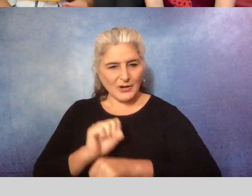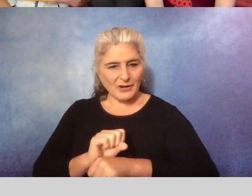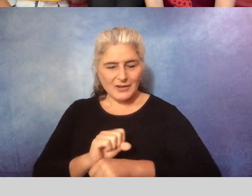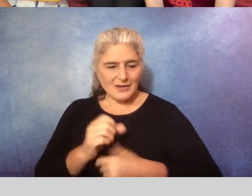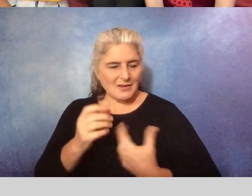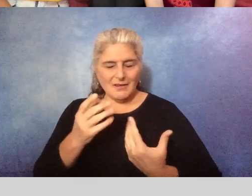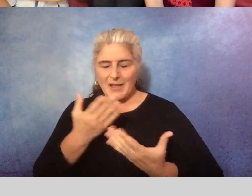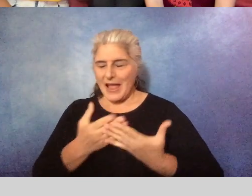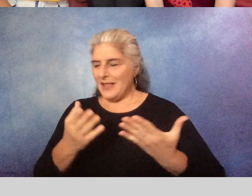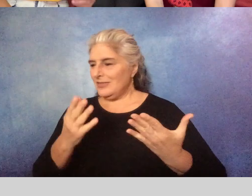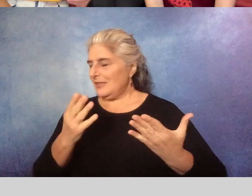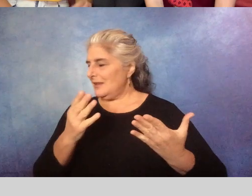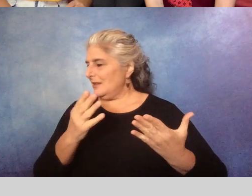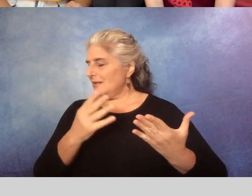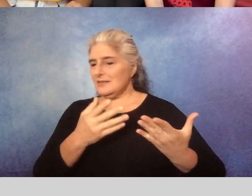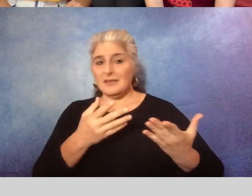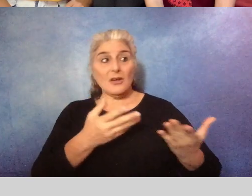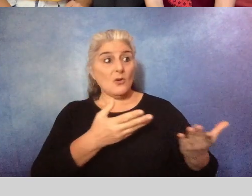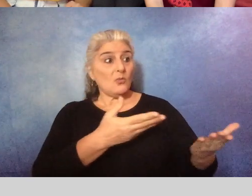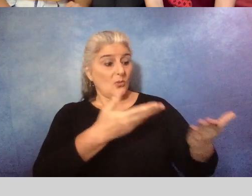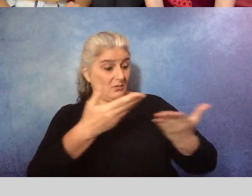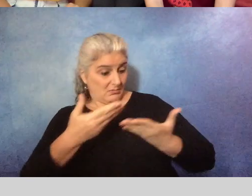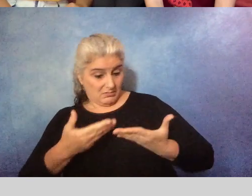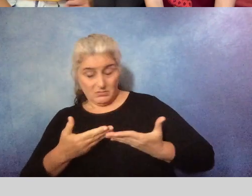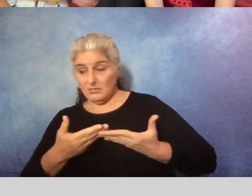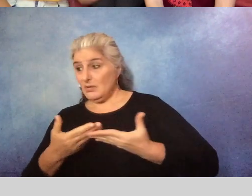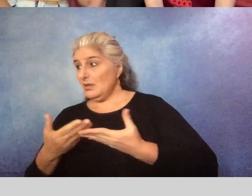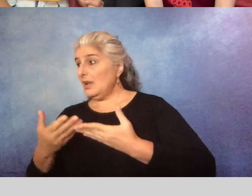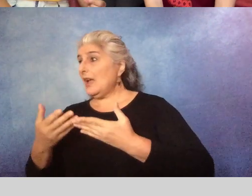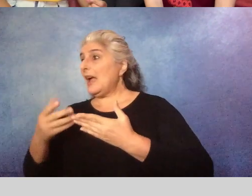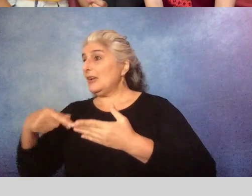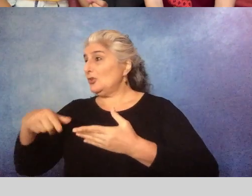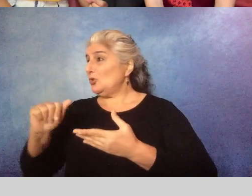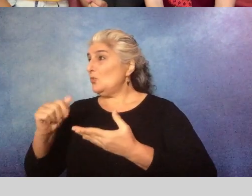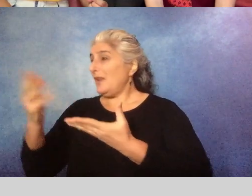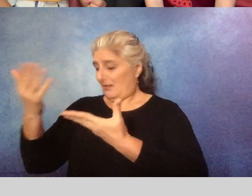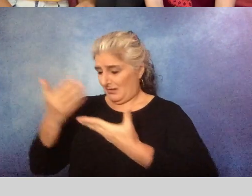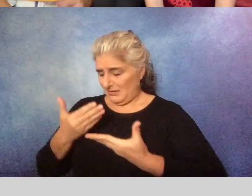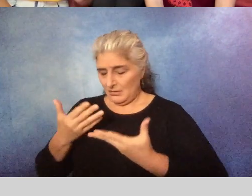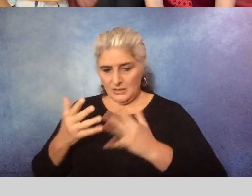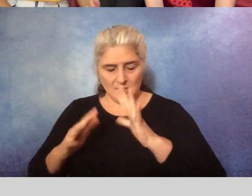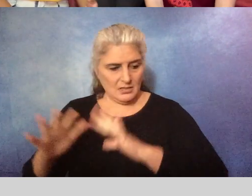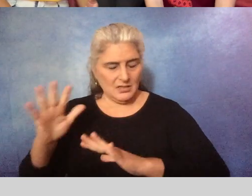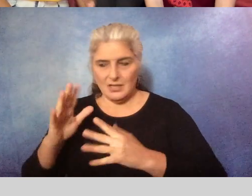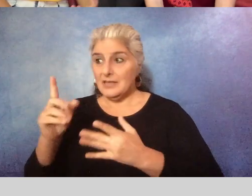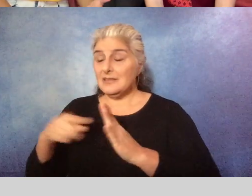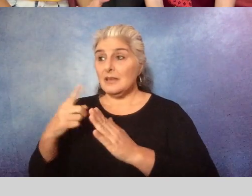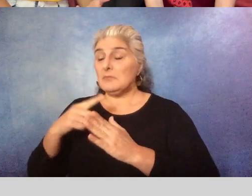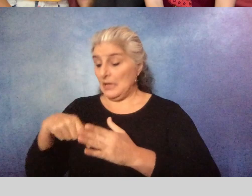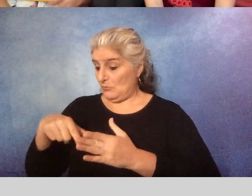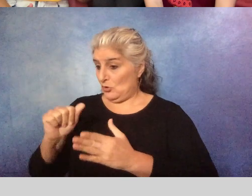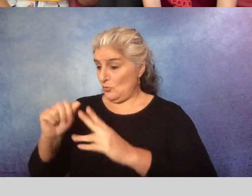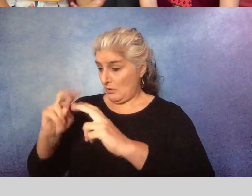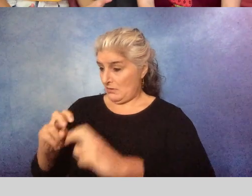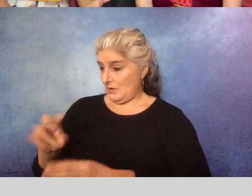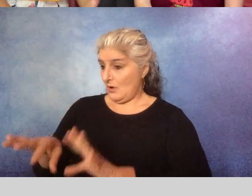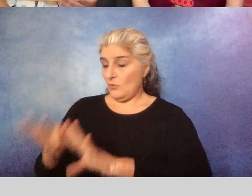And things were constantly coming back from QA, sometimes with problems, real problems